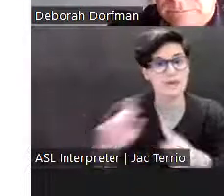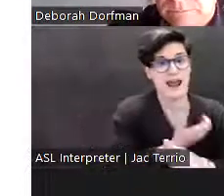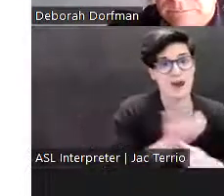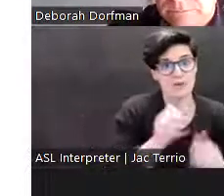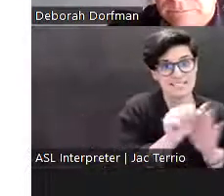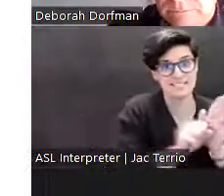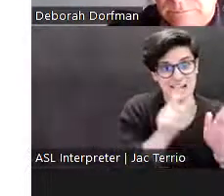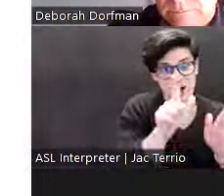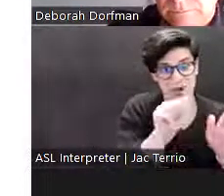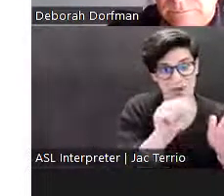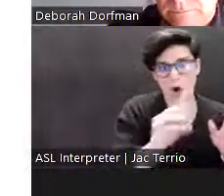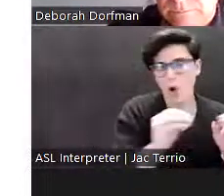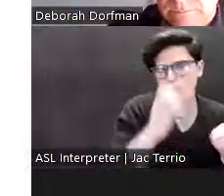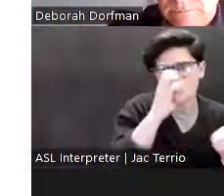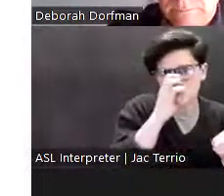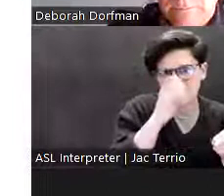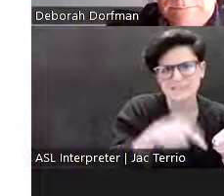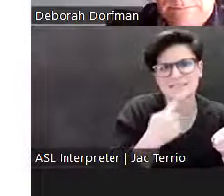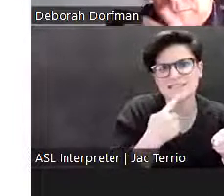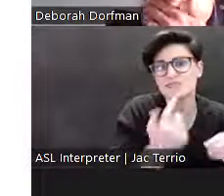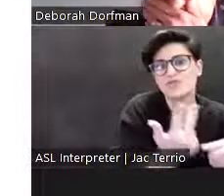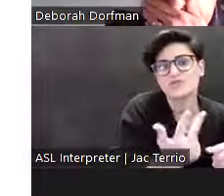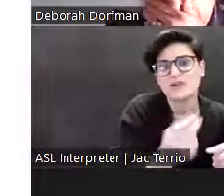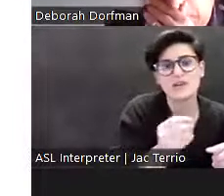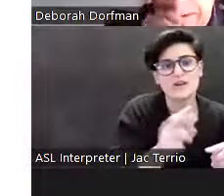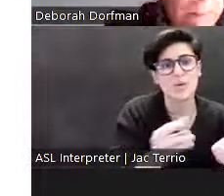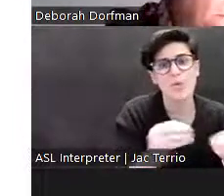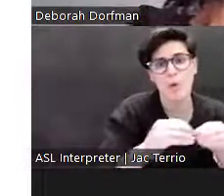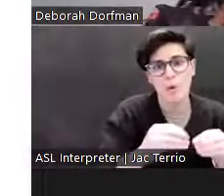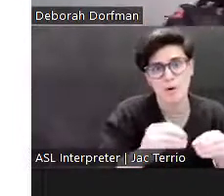15:10:32 So I was. tell people if it's just you and the boss hopefully. your boss respects